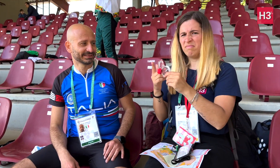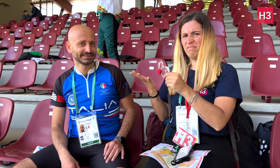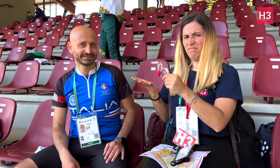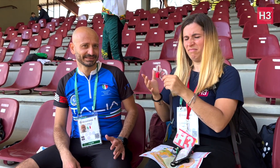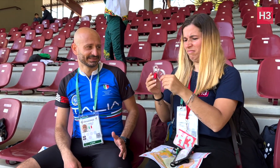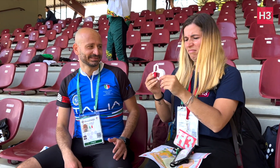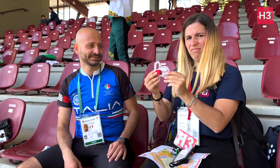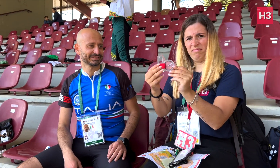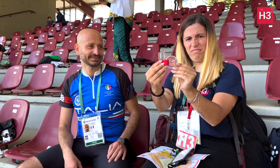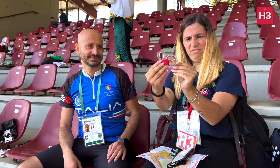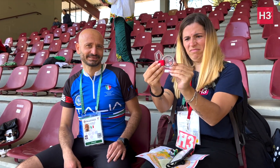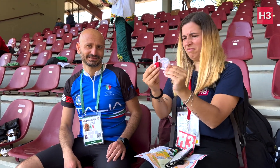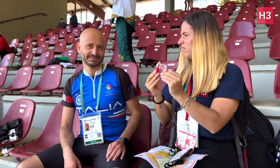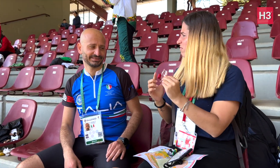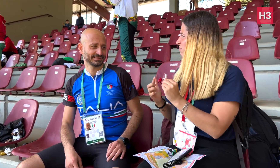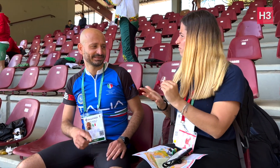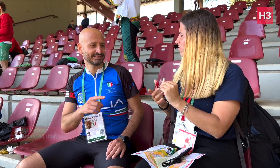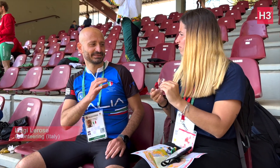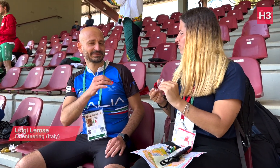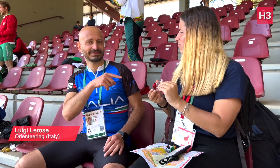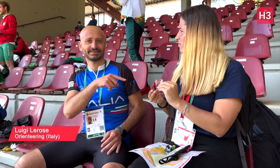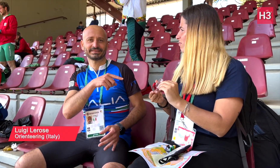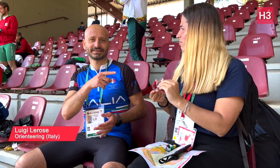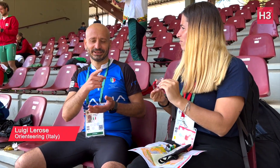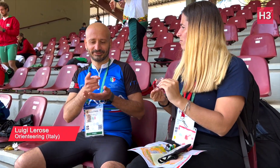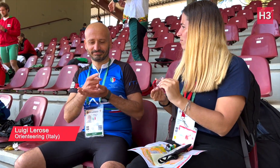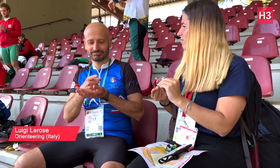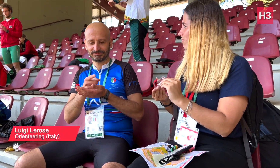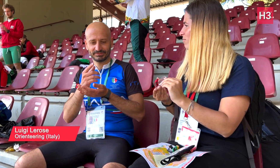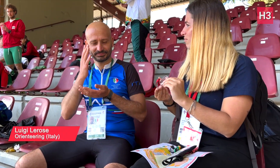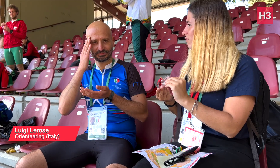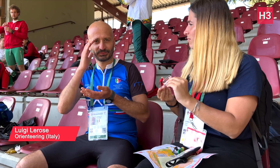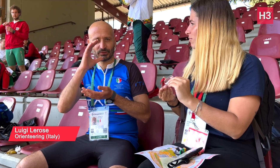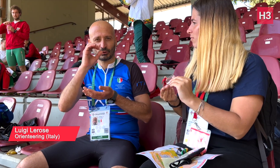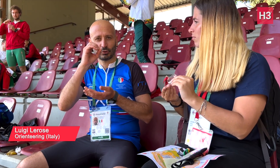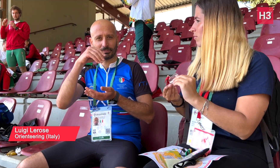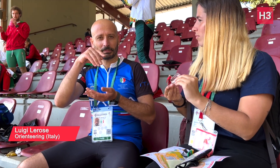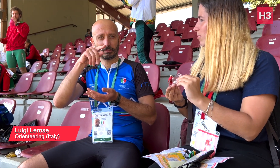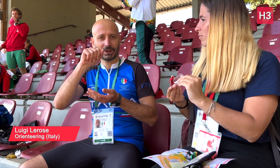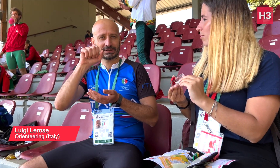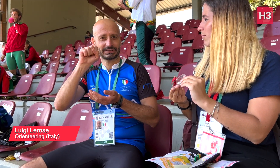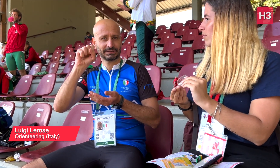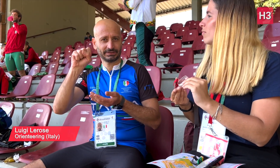What’s it? It’s a compass.